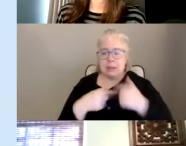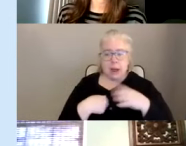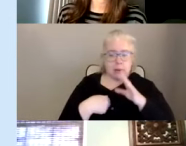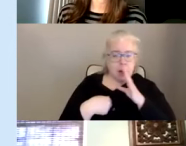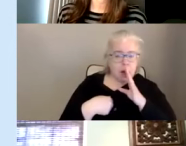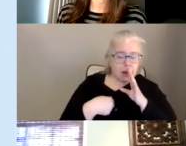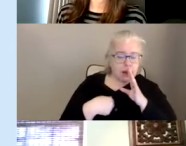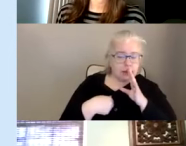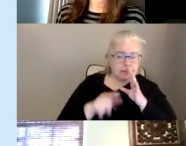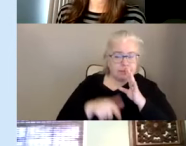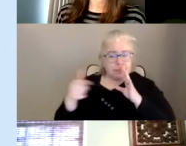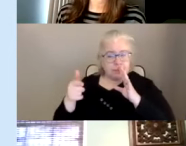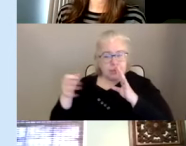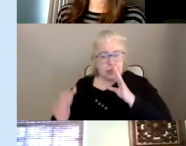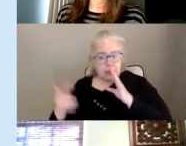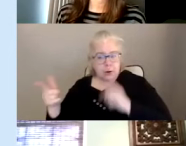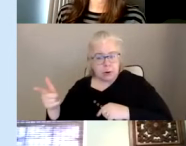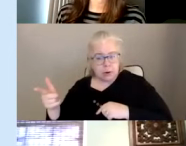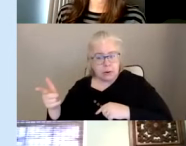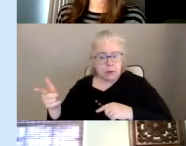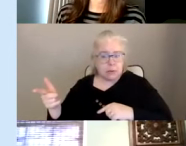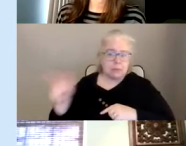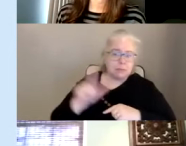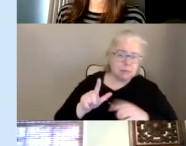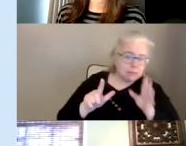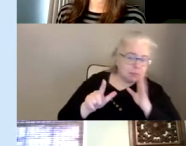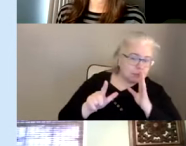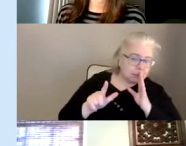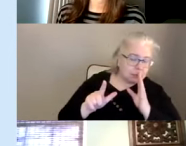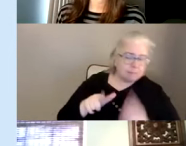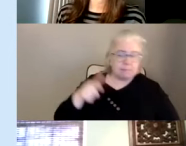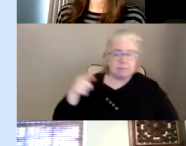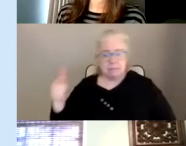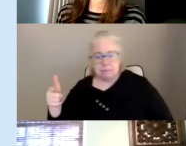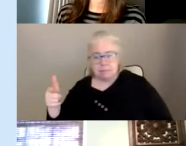and then the interpreter would speak and then the consumer would speak.